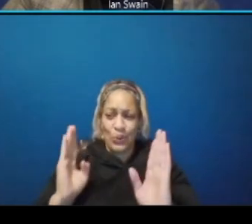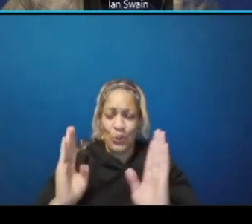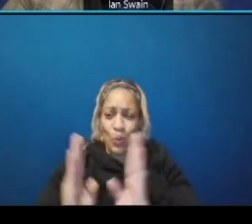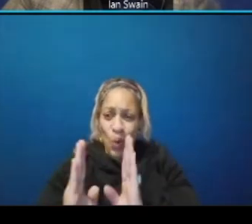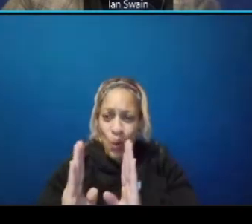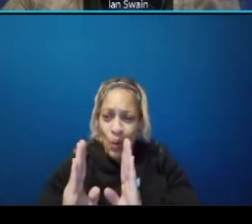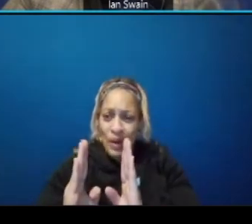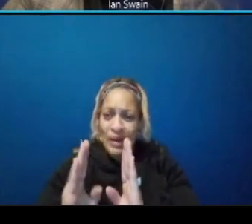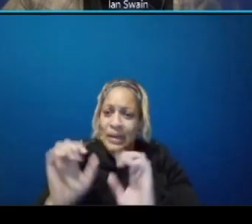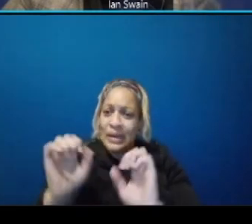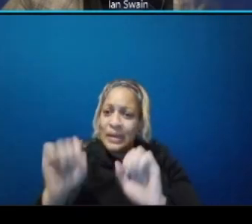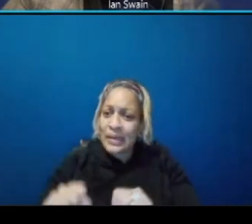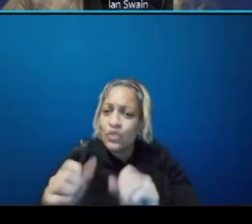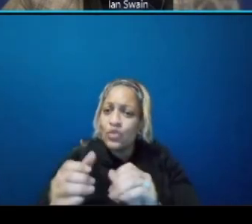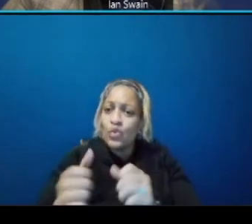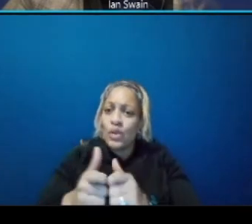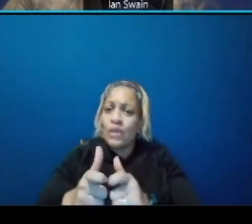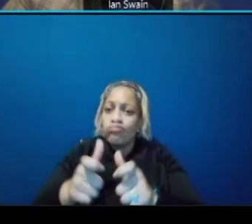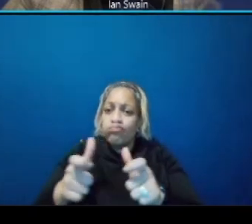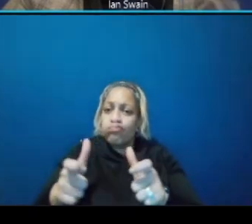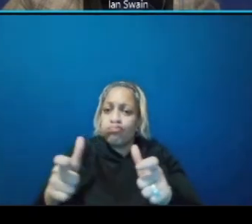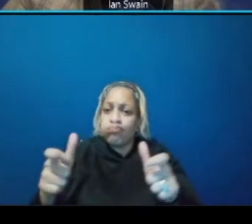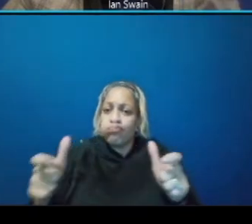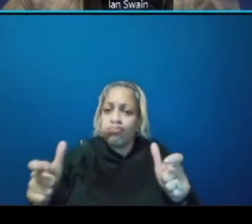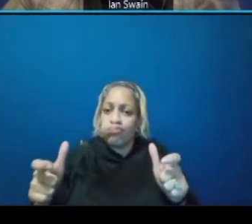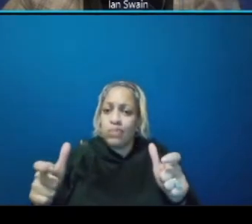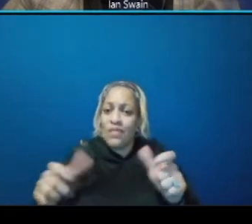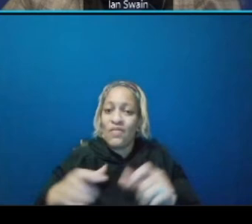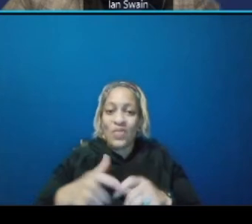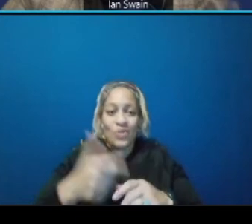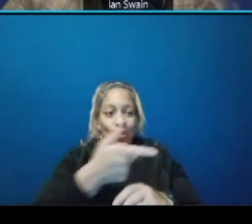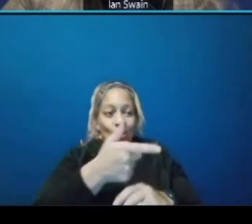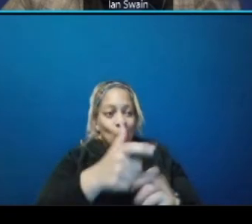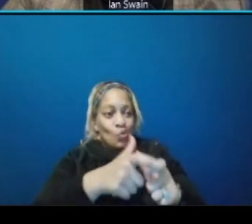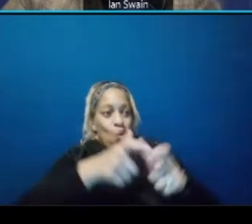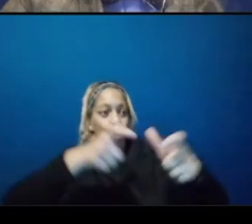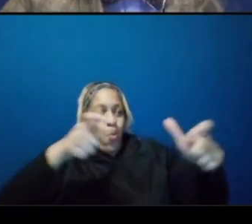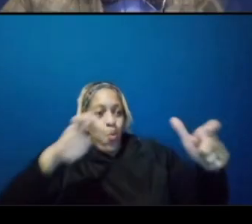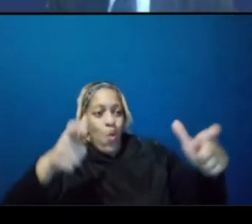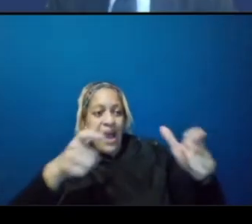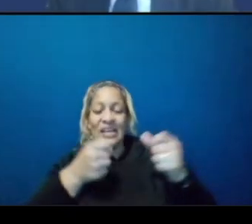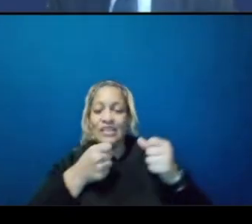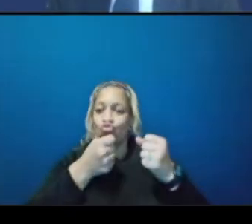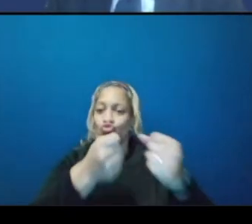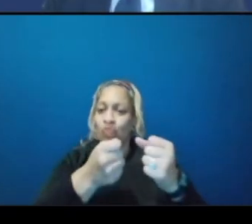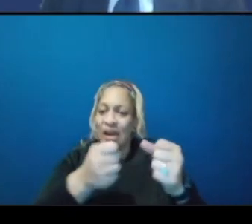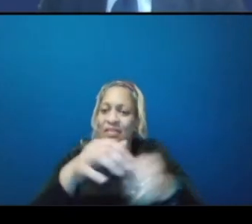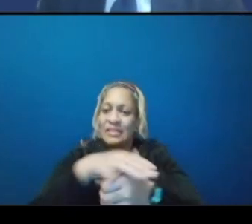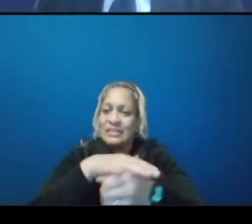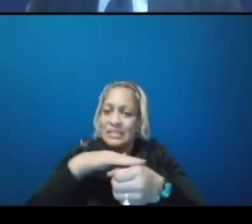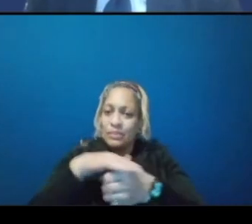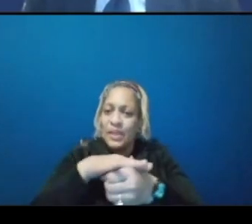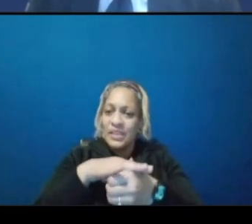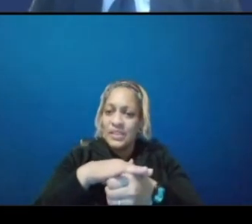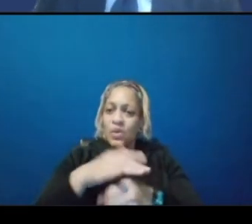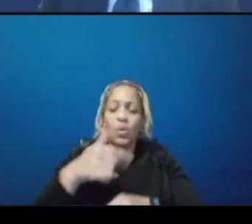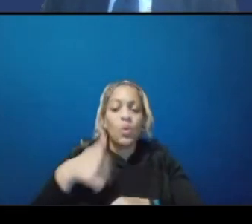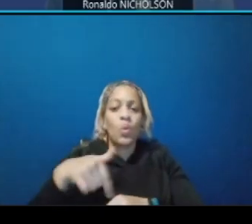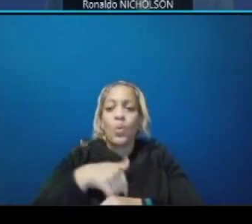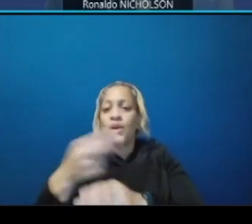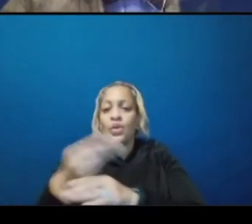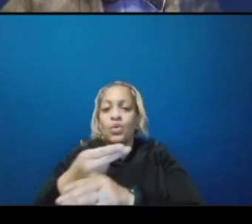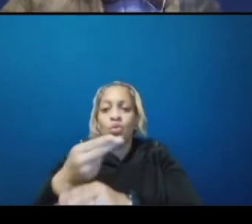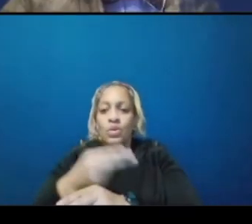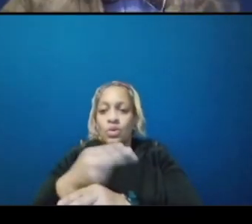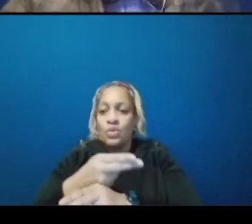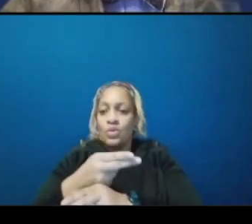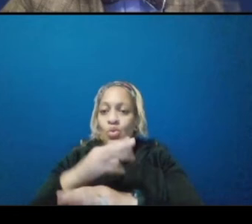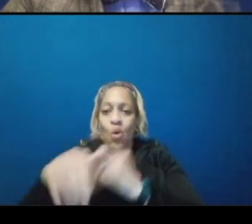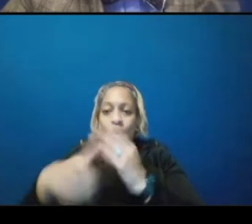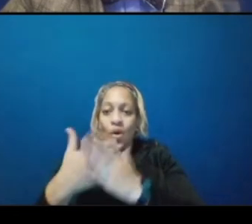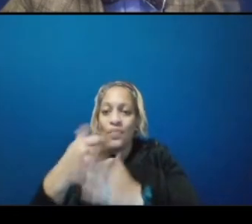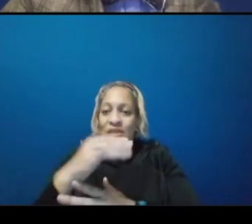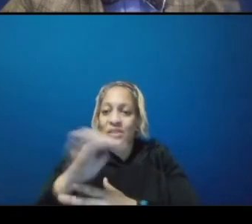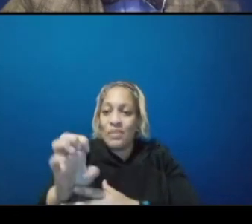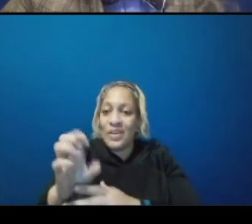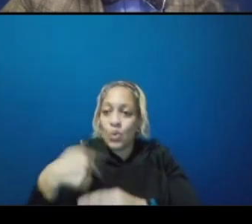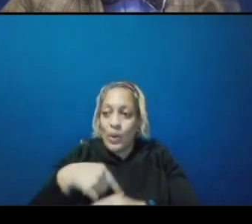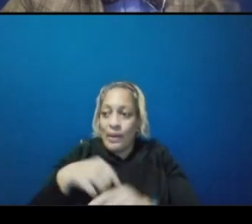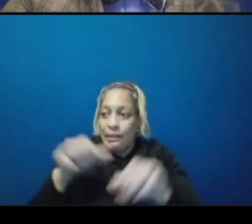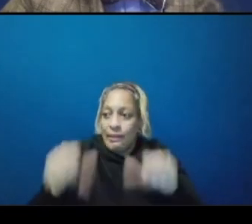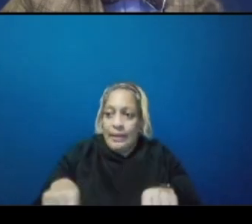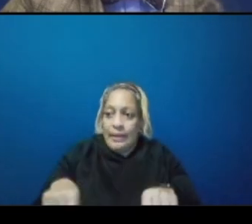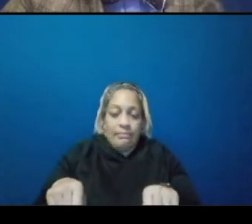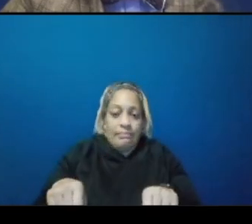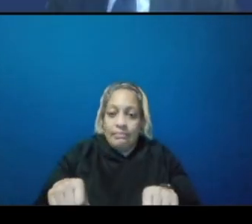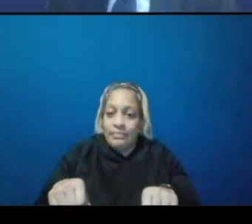uh wide driving lane space we we are using all the space that that we can um i know that there's